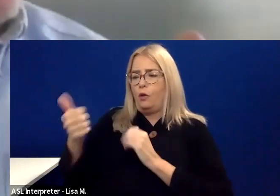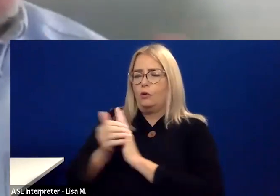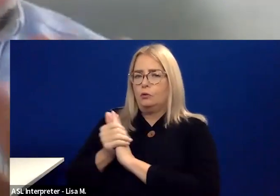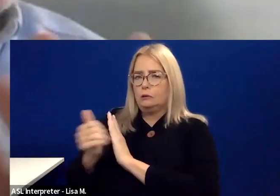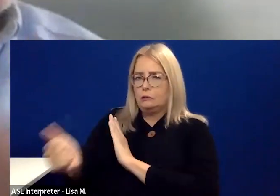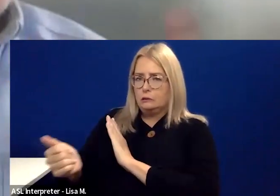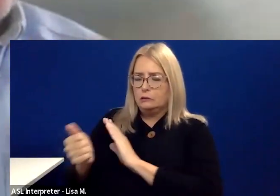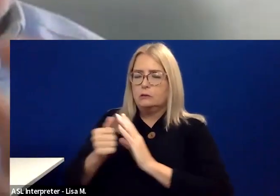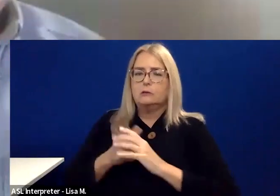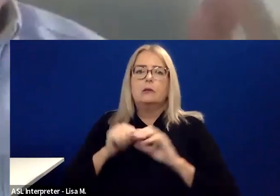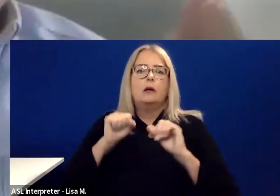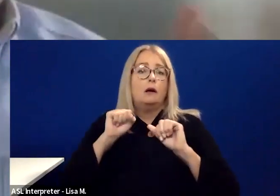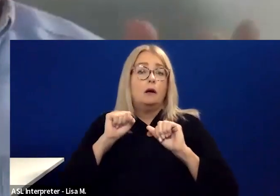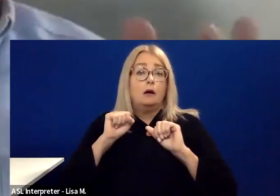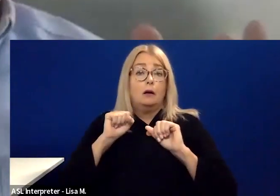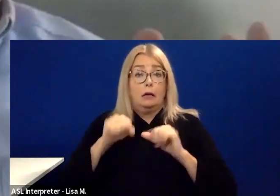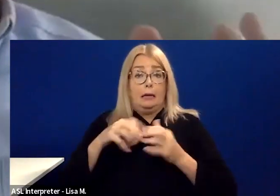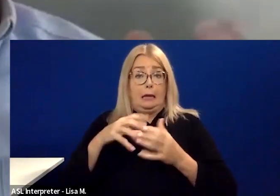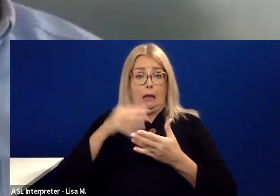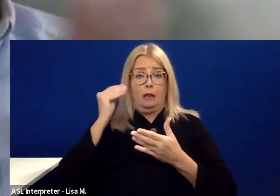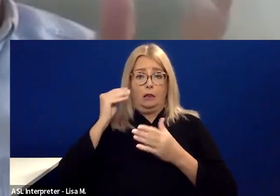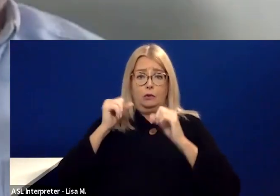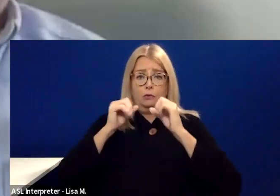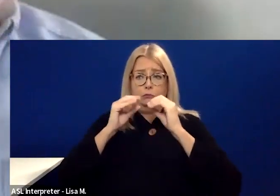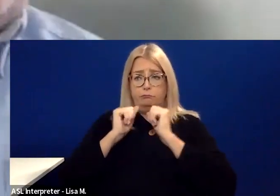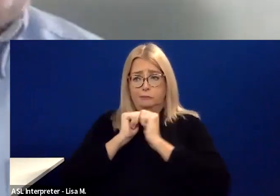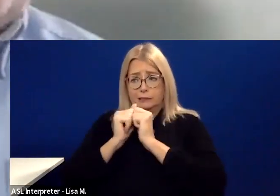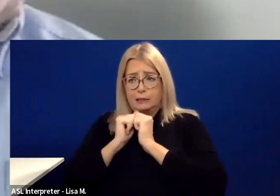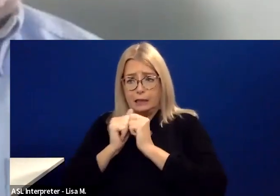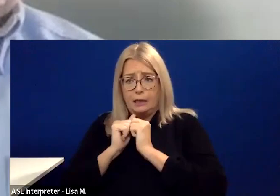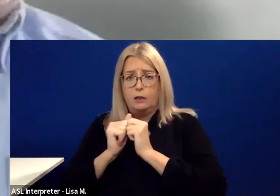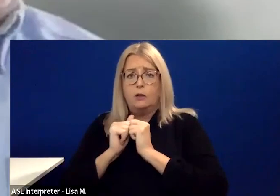taught together so I'm not going to completely separate them but if we wanted a graphic we'd